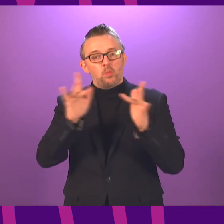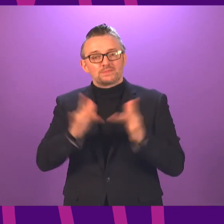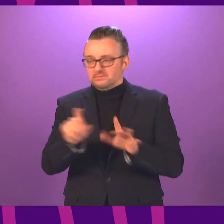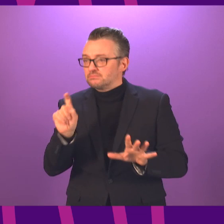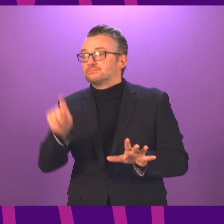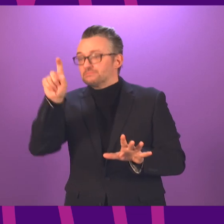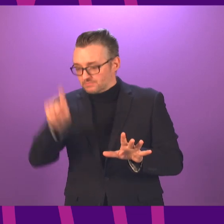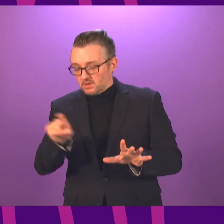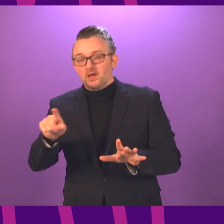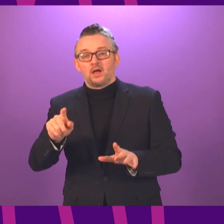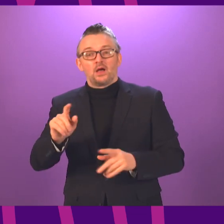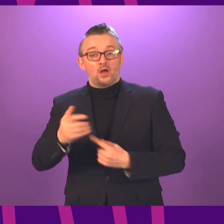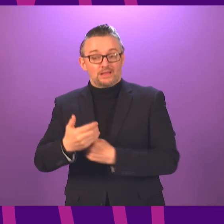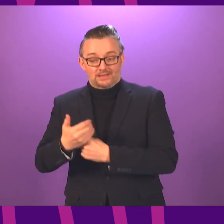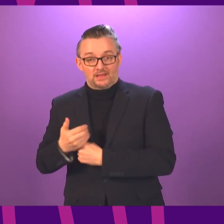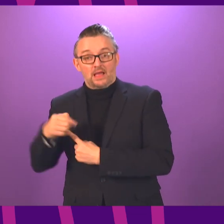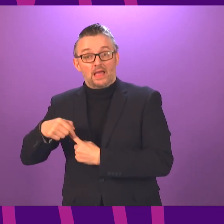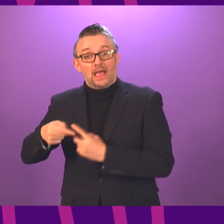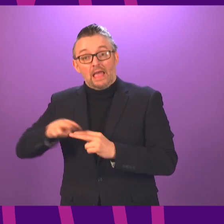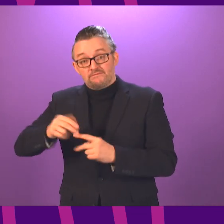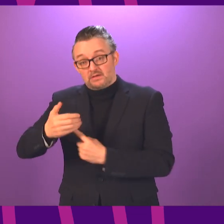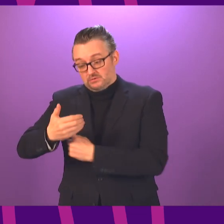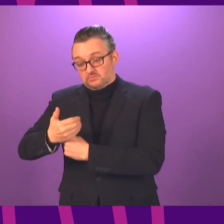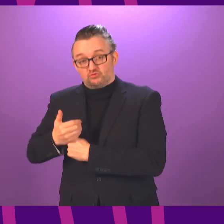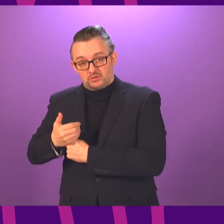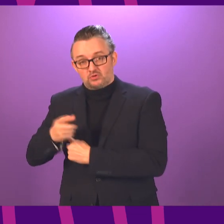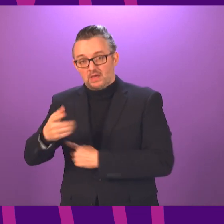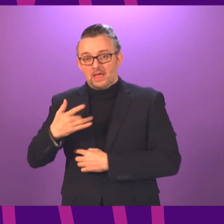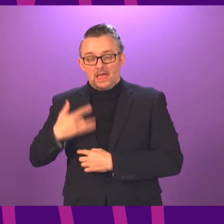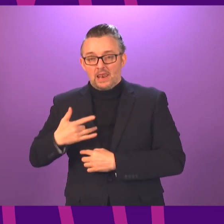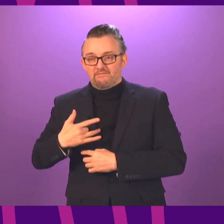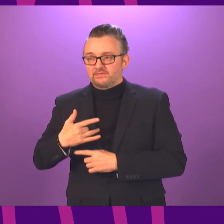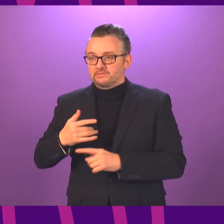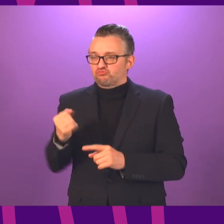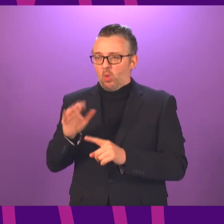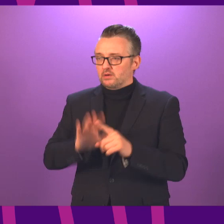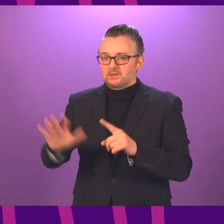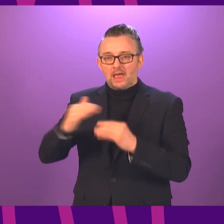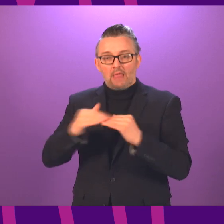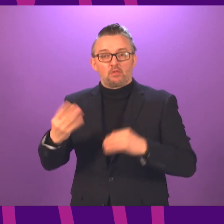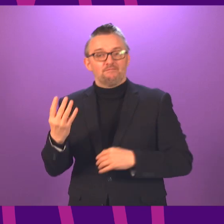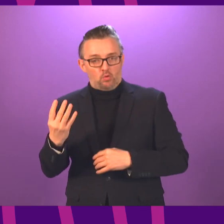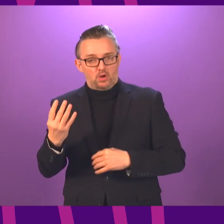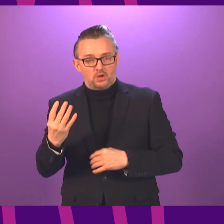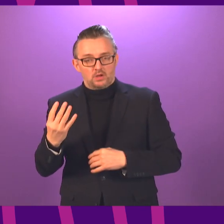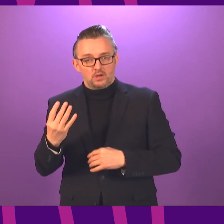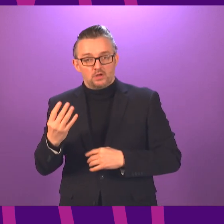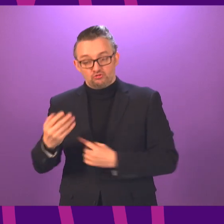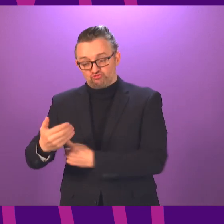The chief medical officer’s advice means that anyone who is on the shielding list and lives in part of Scotland that is currently in level 4—that, of course, includes the